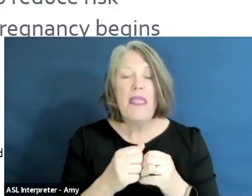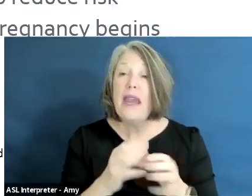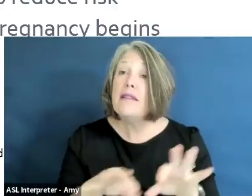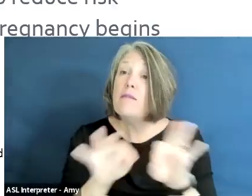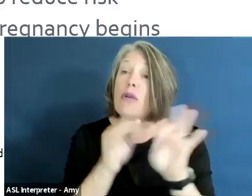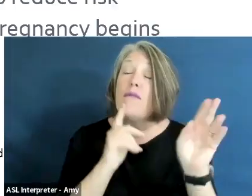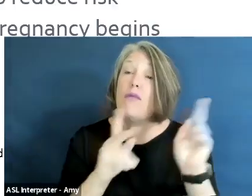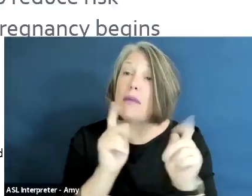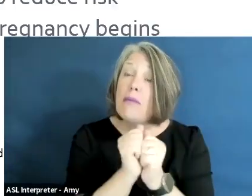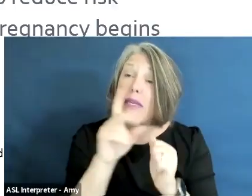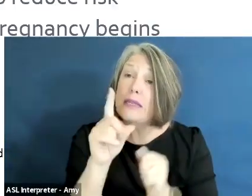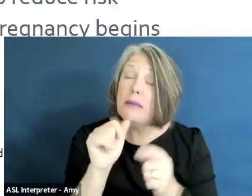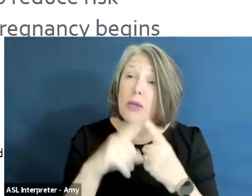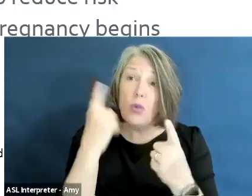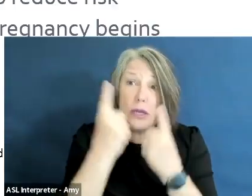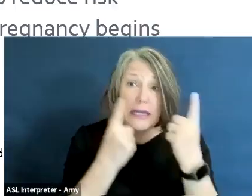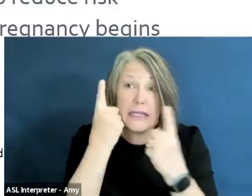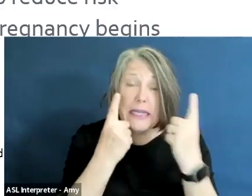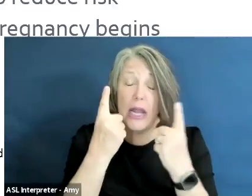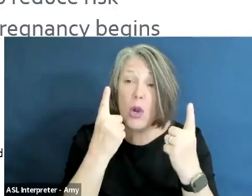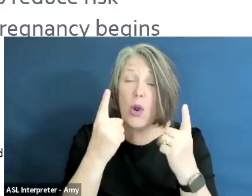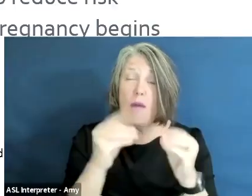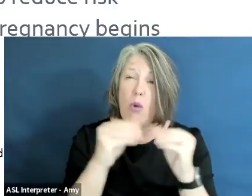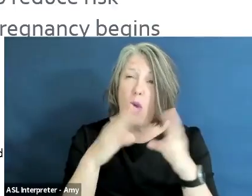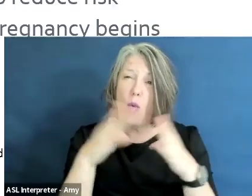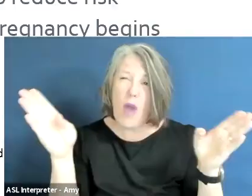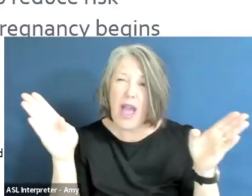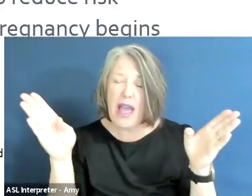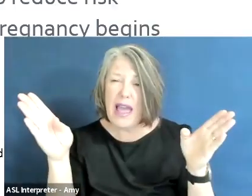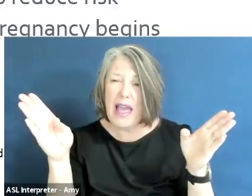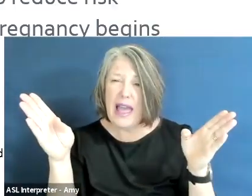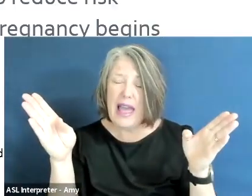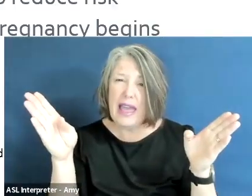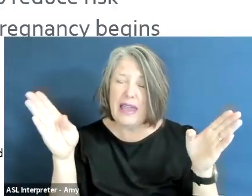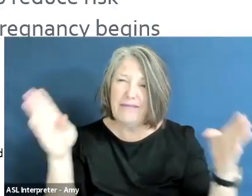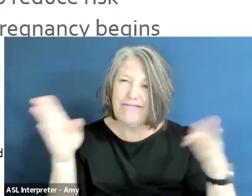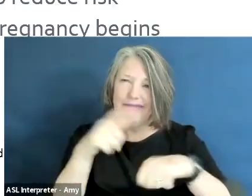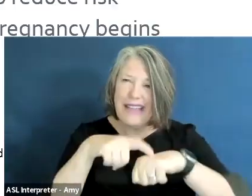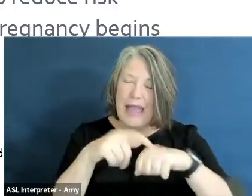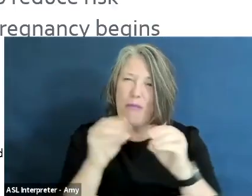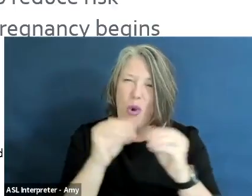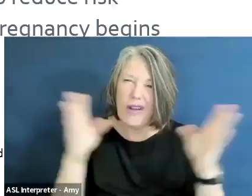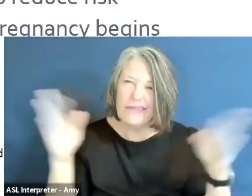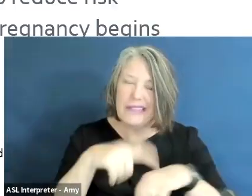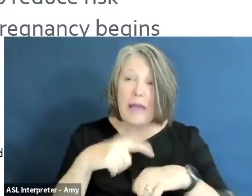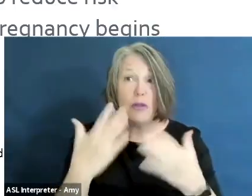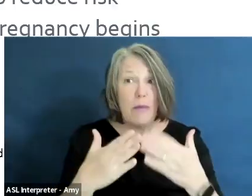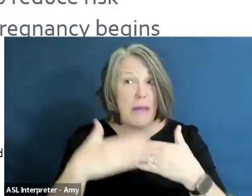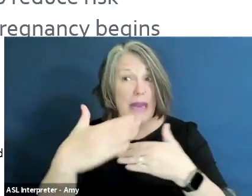consider a wider interval of time. So maybe that might be the next five years or the next ten years,